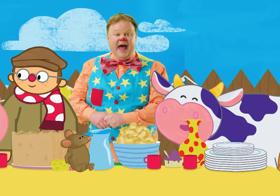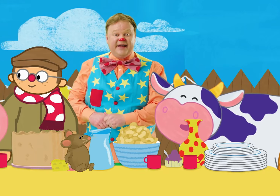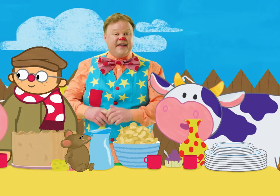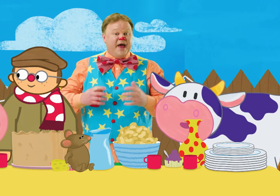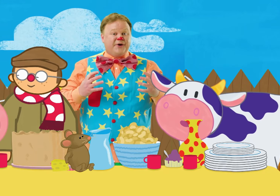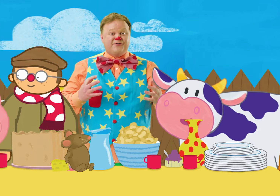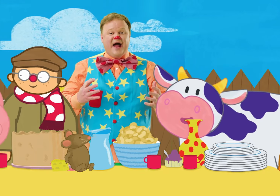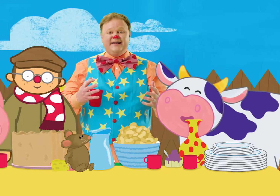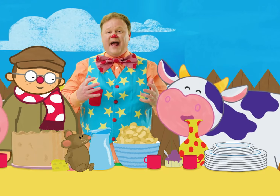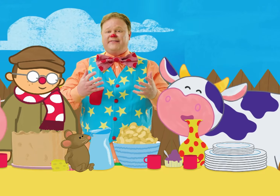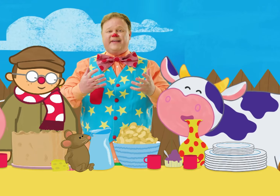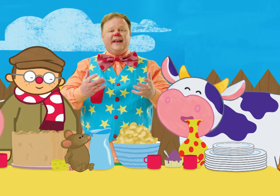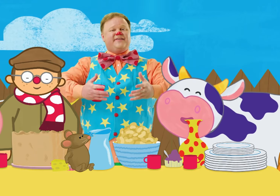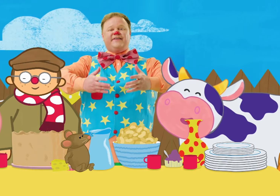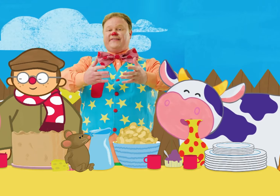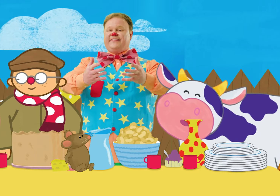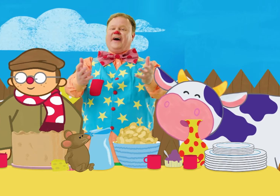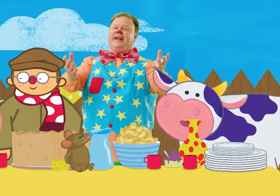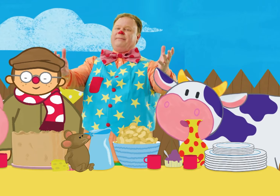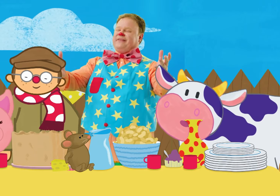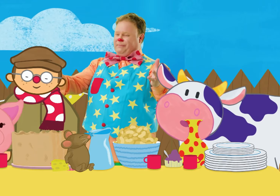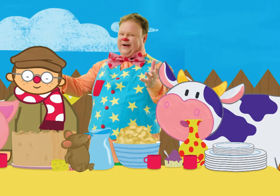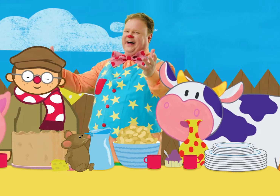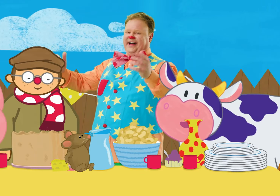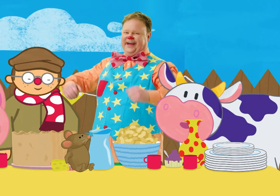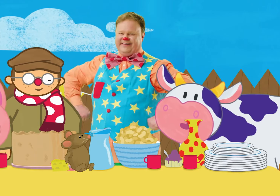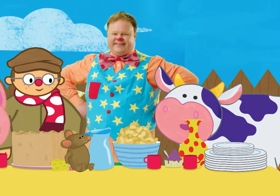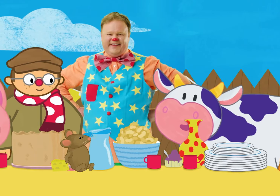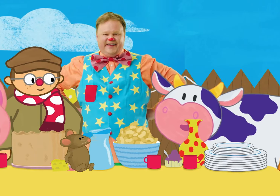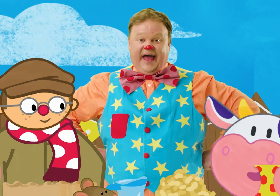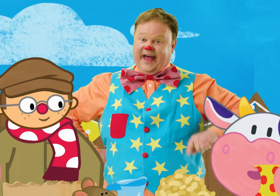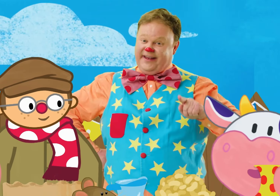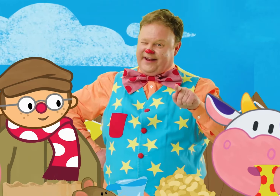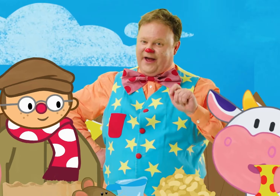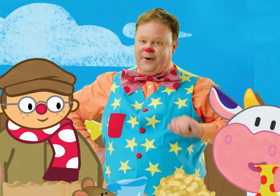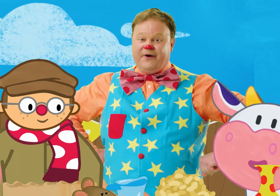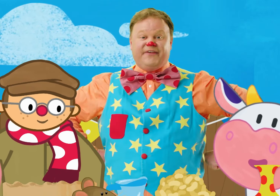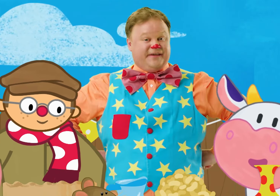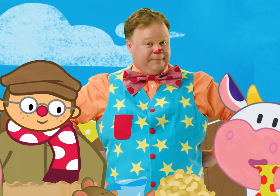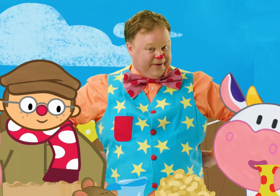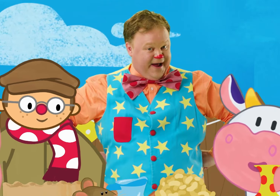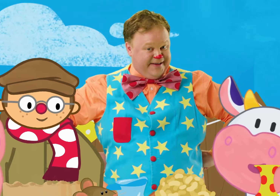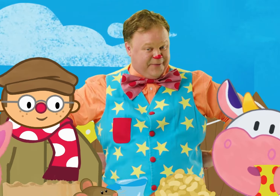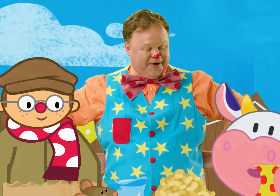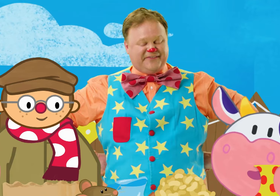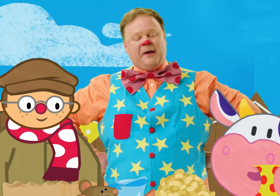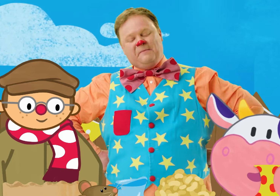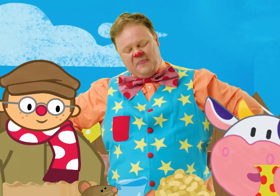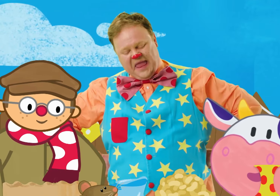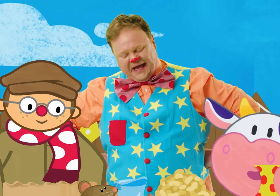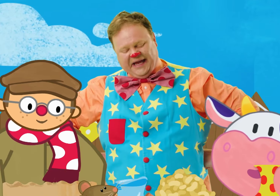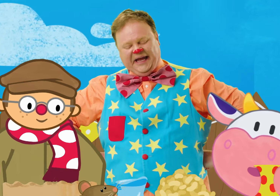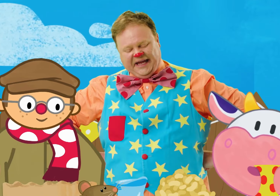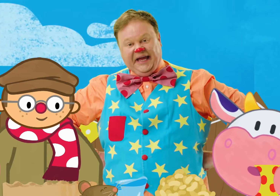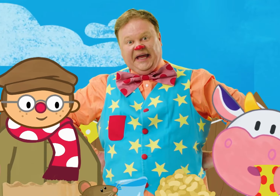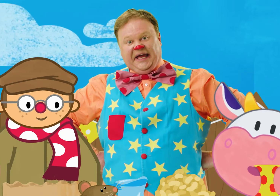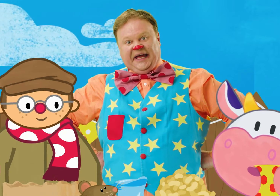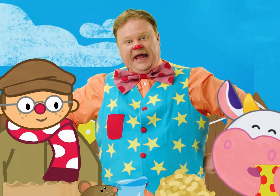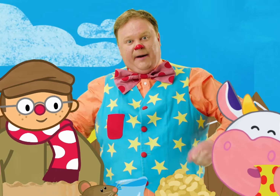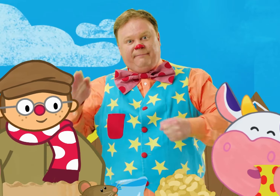and grandad's delicious turnip surprise and you know what the surprise was